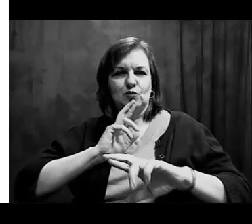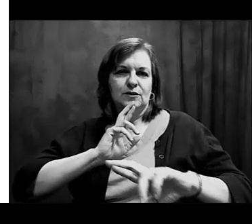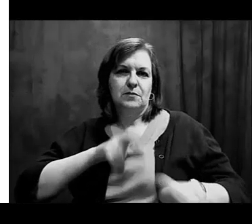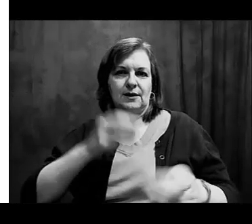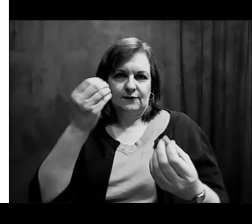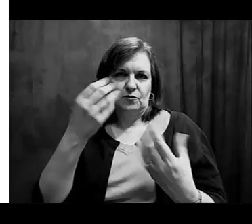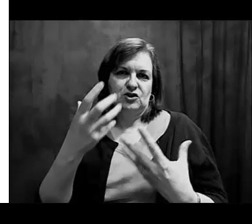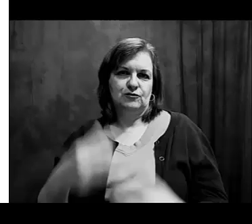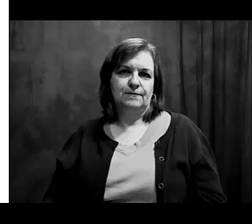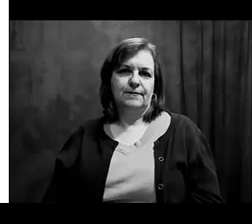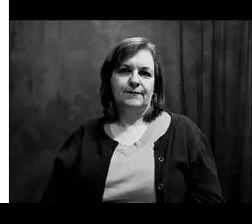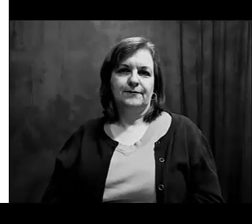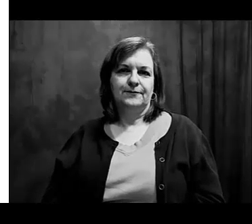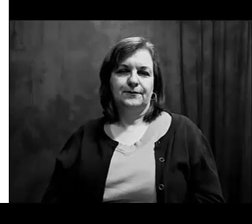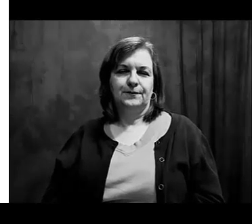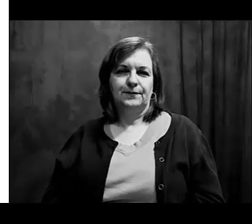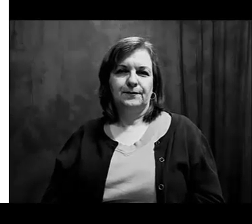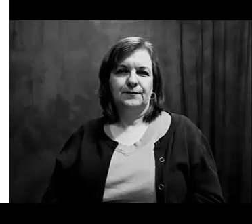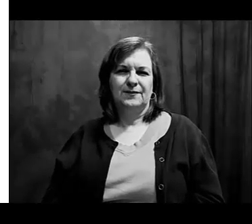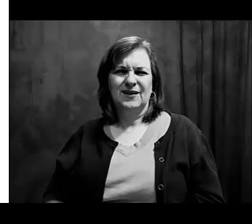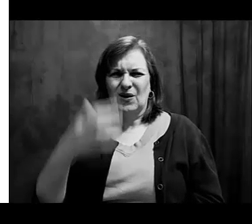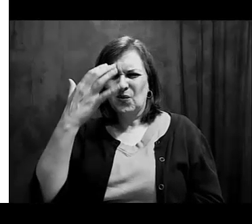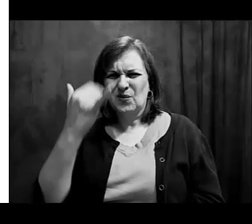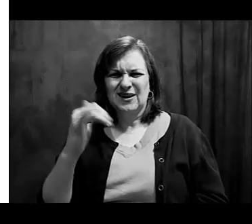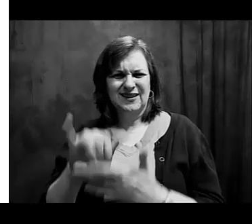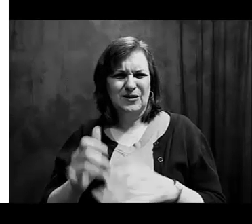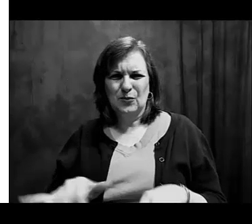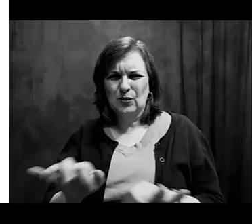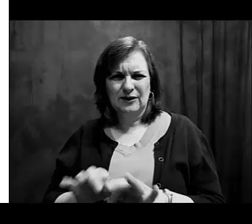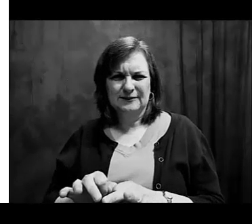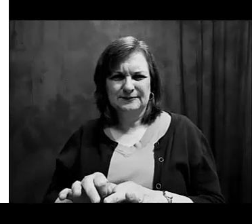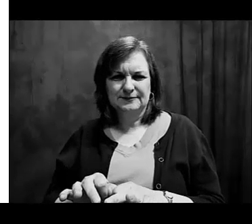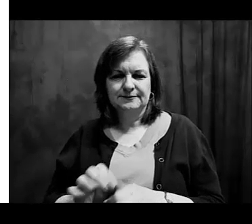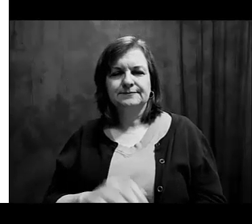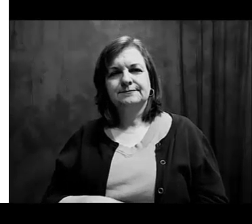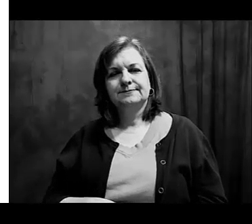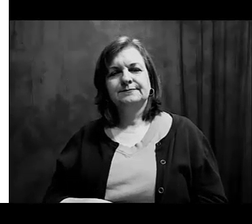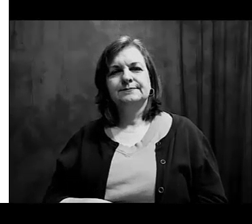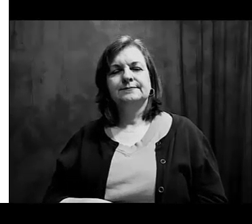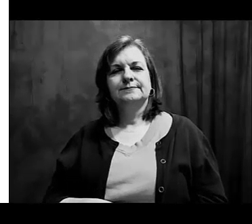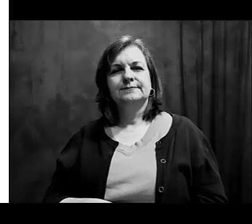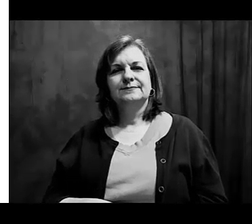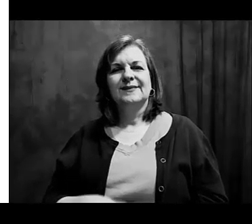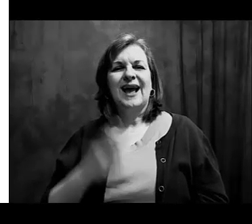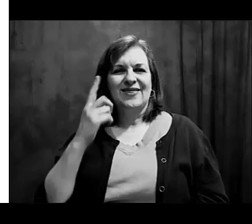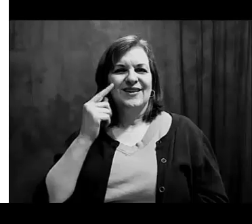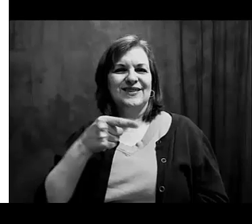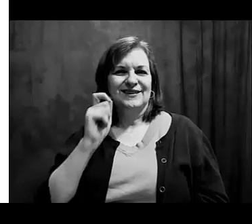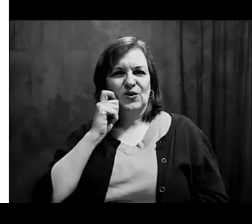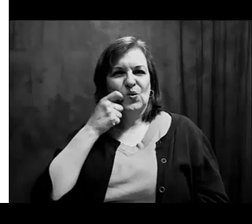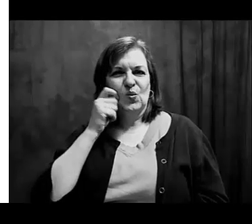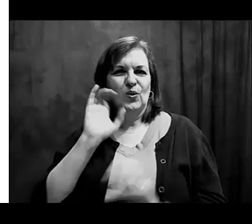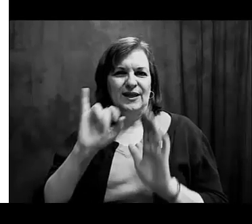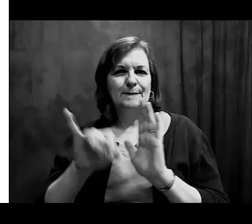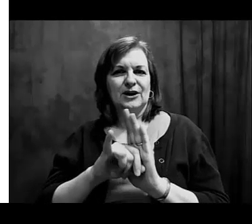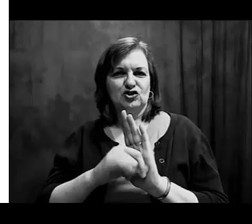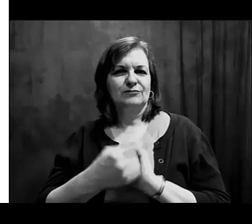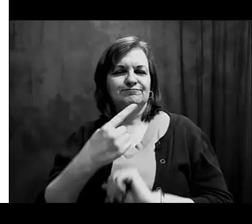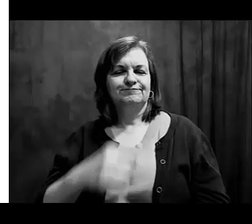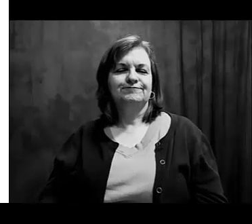so why is that so important here?? let's look just for second -- I think this is a very cool image in biology!